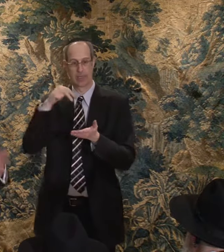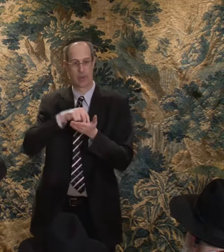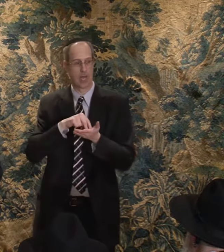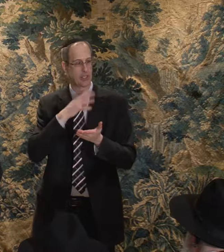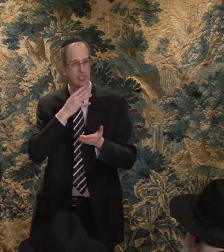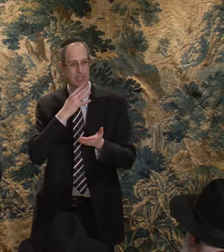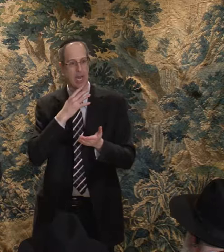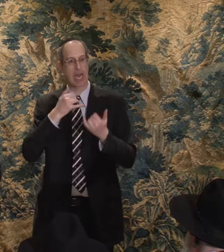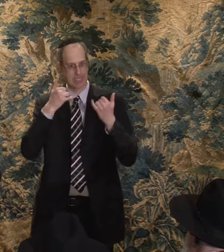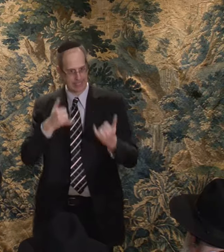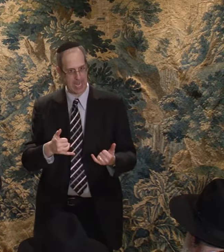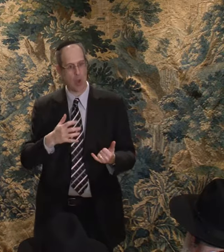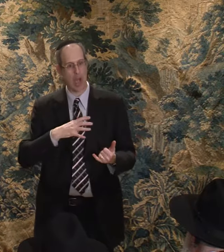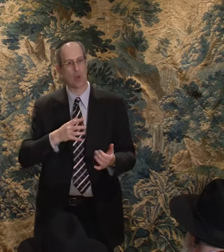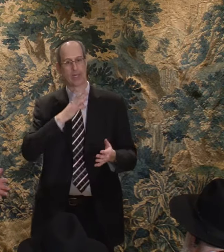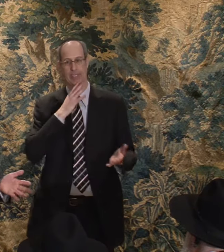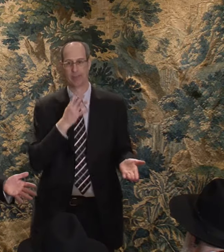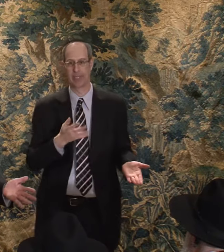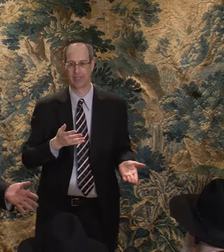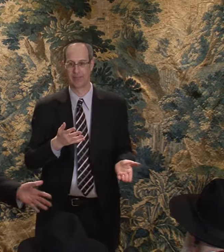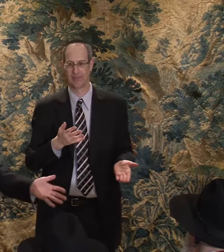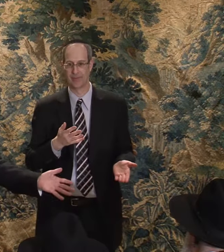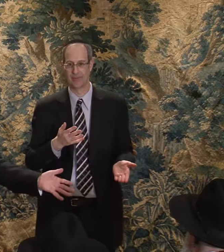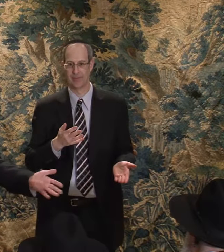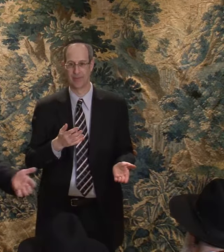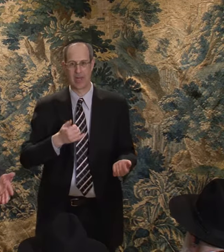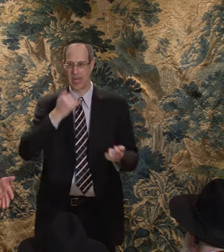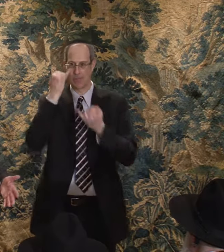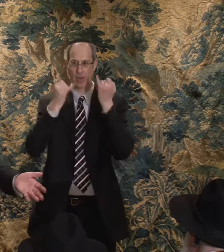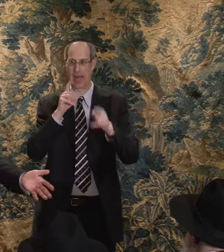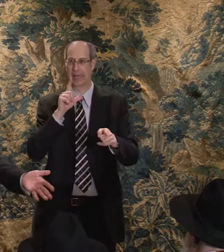says now I want to speak imagine Libby cocoon came in right here